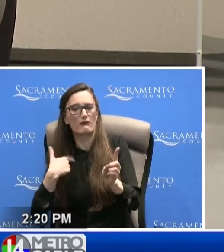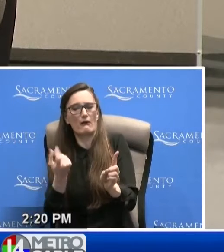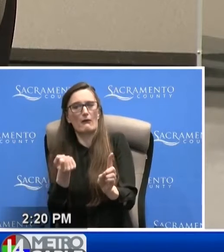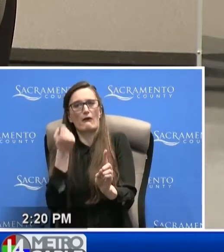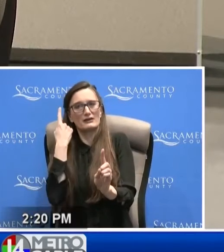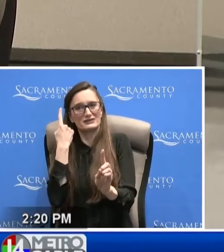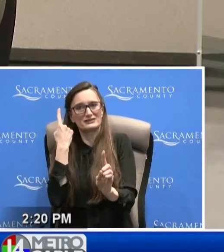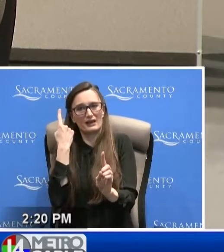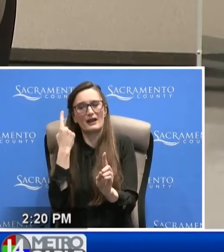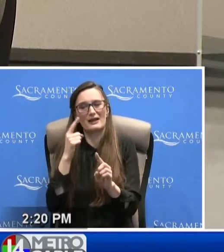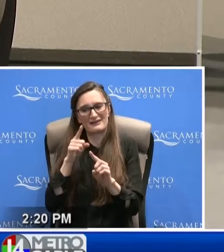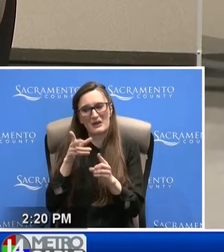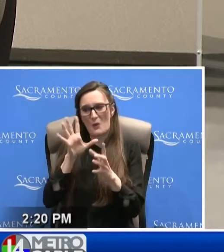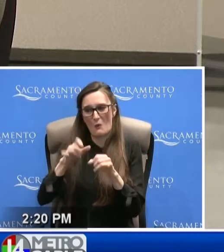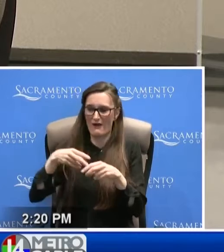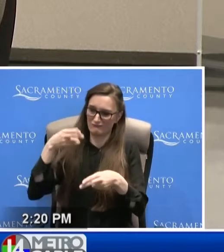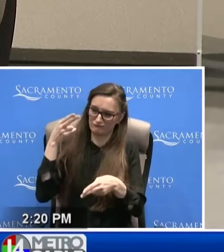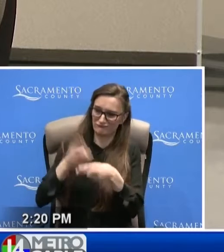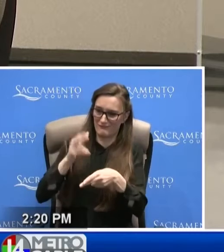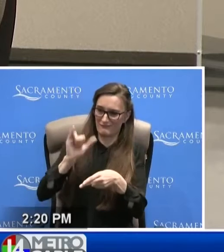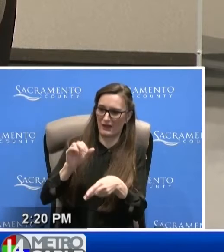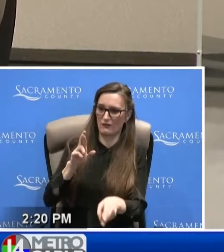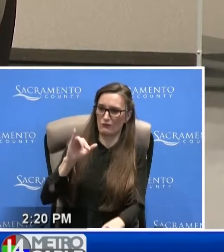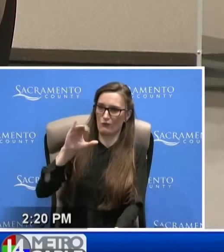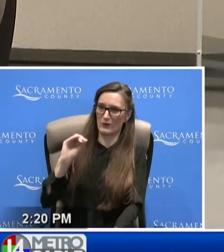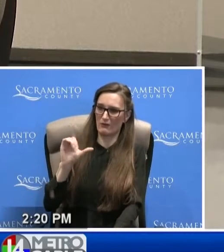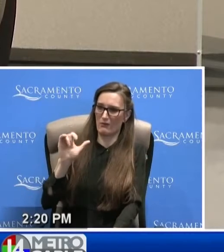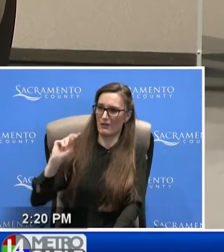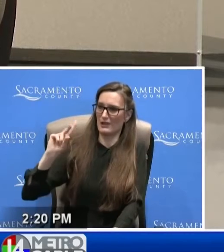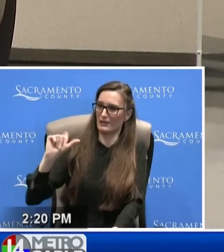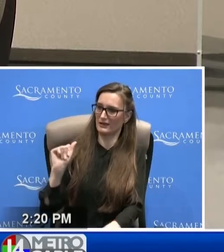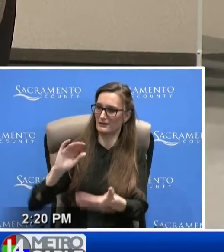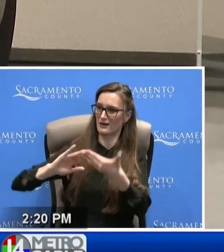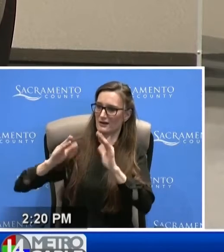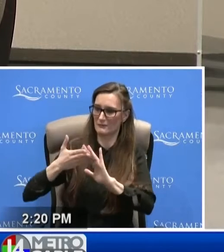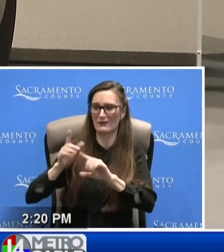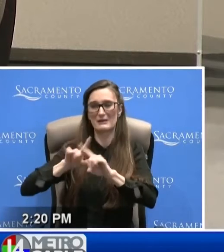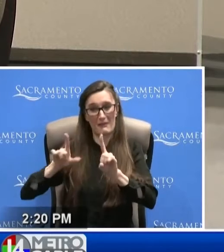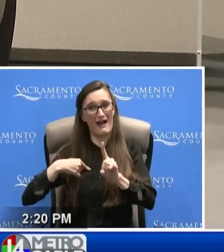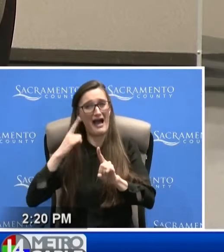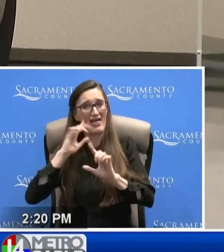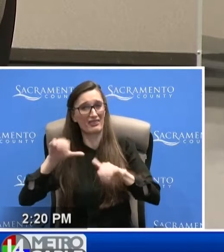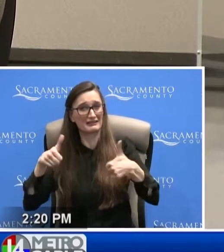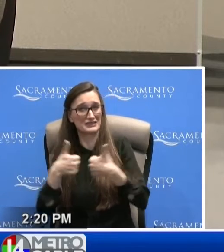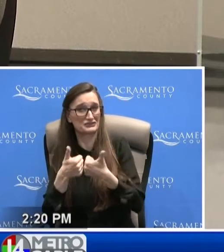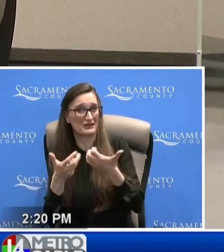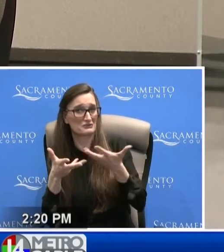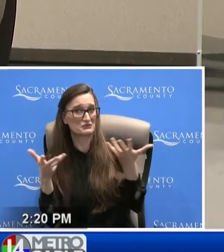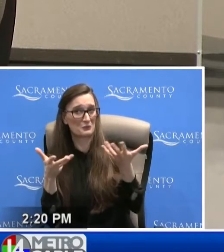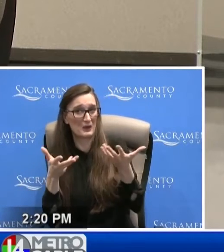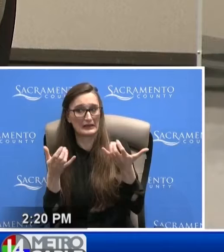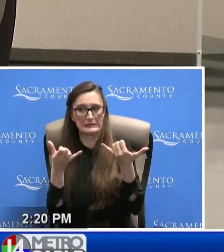the Rio Linda community. But the challenge I think it is at this late date, I mean, that would.